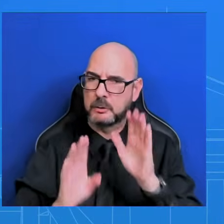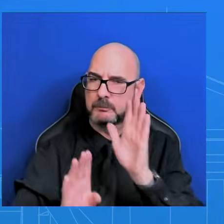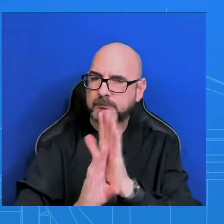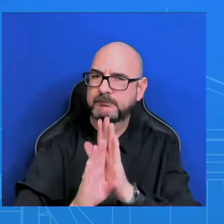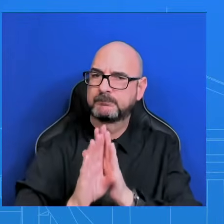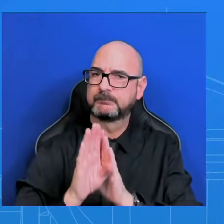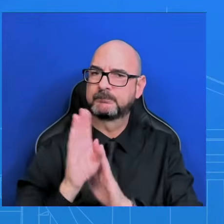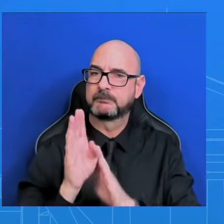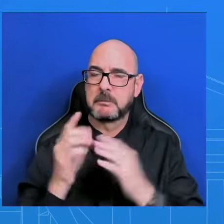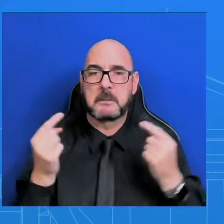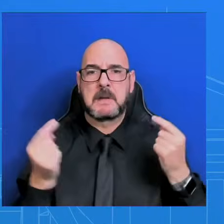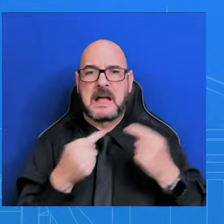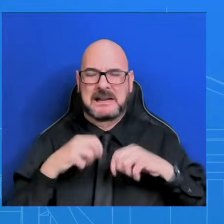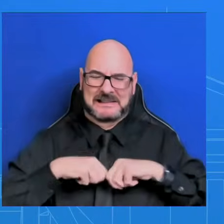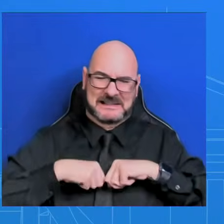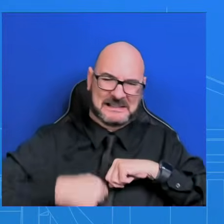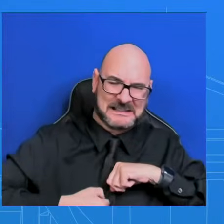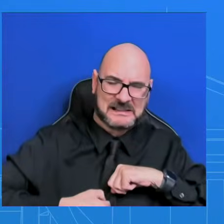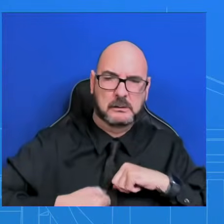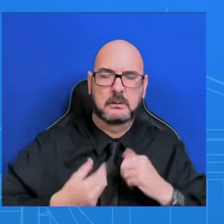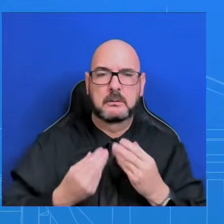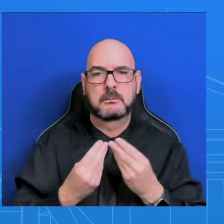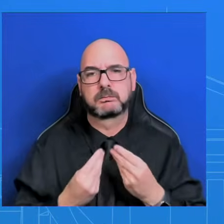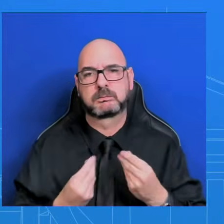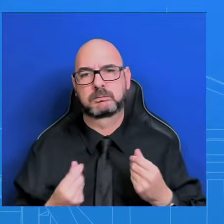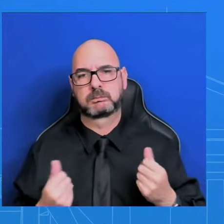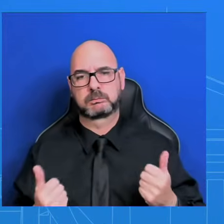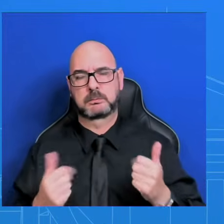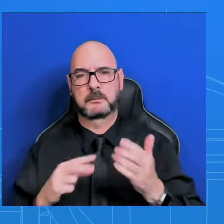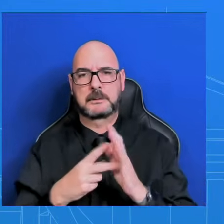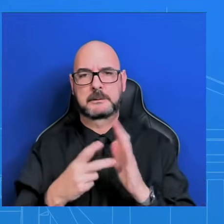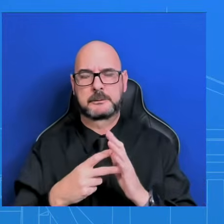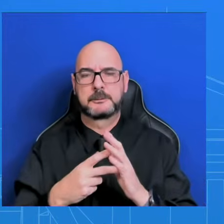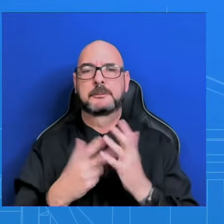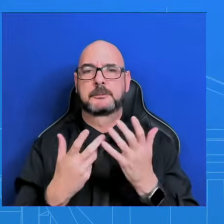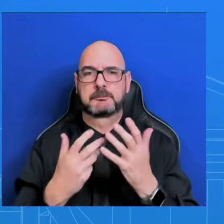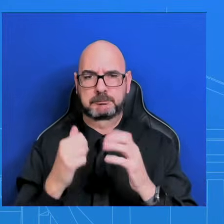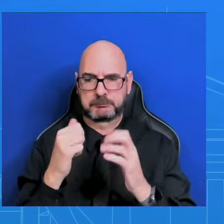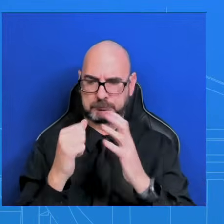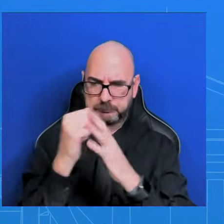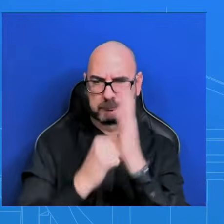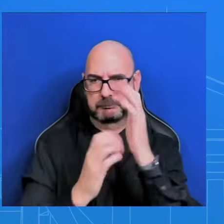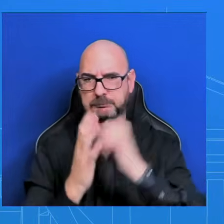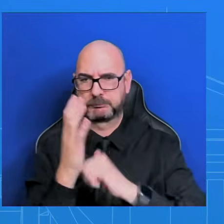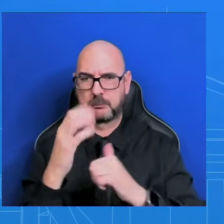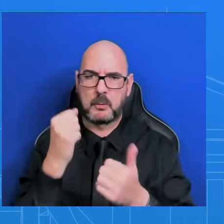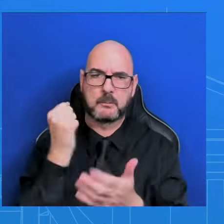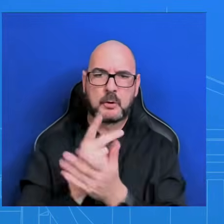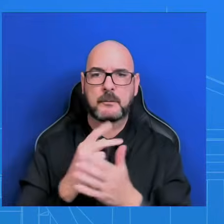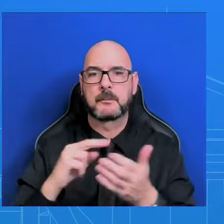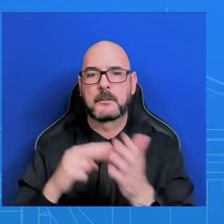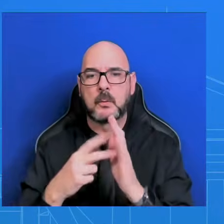and helped pass the Bipartisan Safer Communities Act, which we know -- which we see it's already starting to save lives.